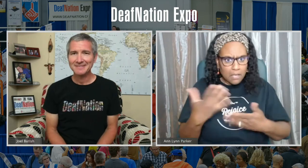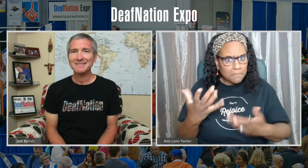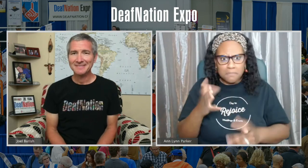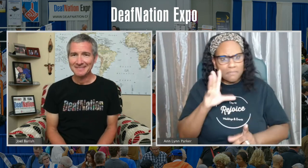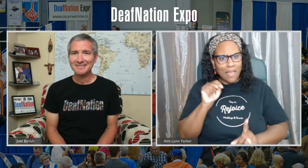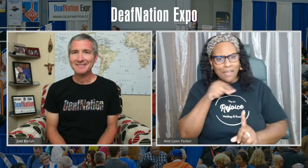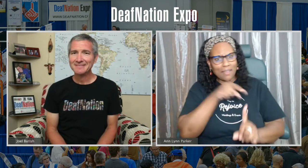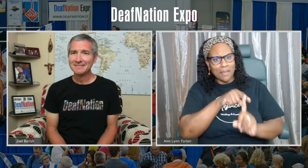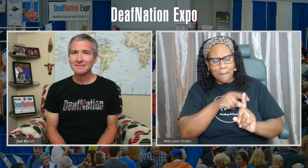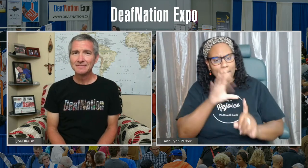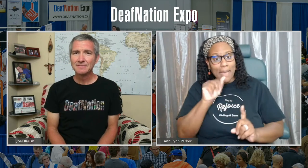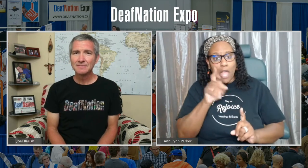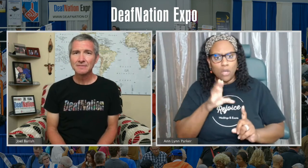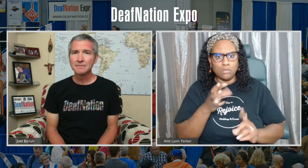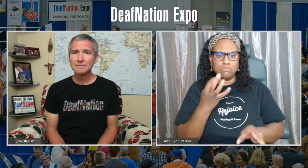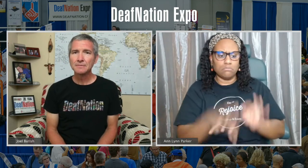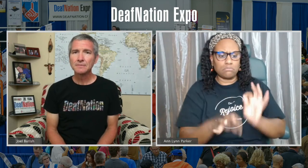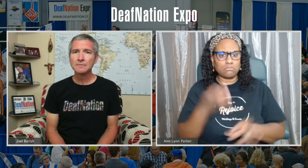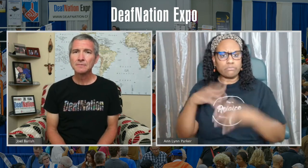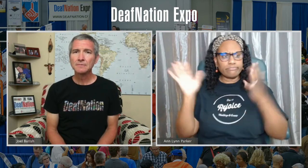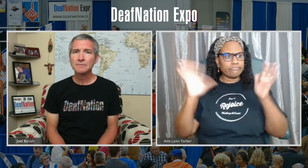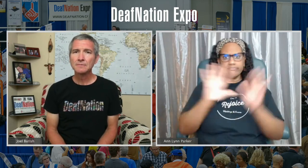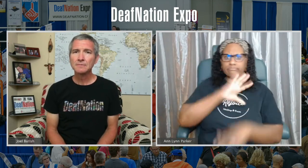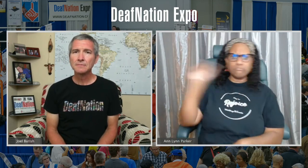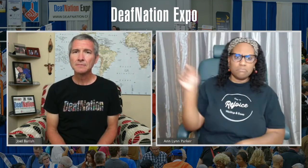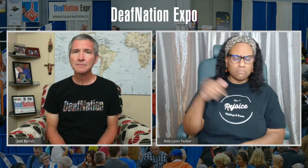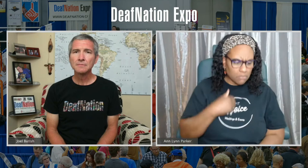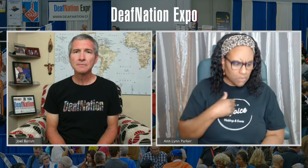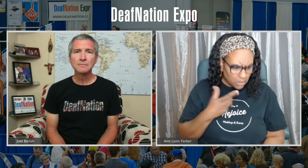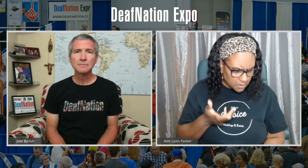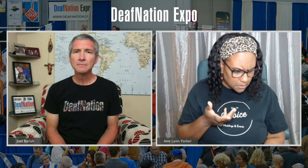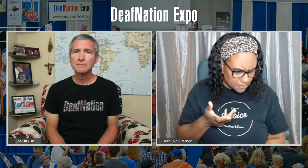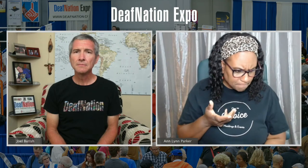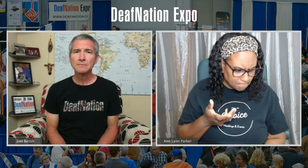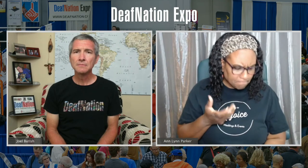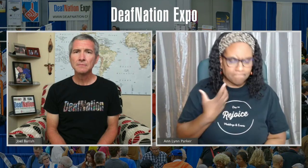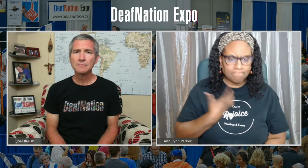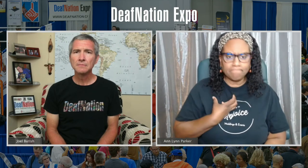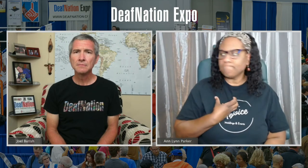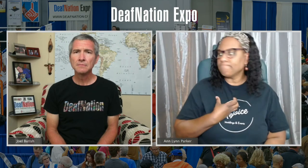That. But the baker made it so simple and left it that way.